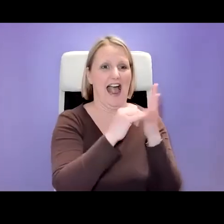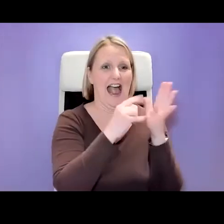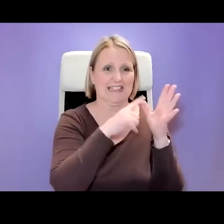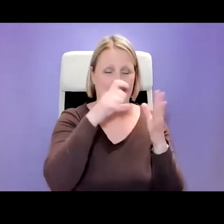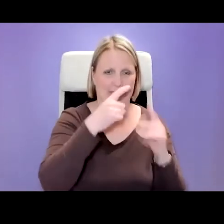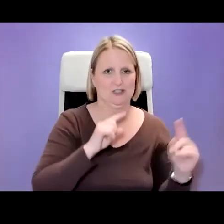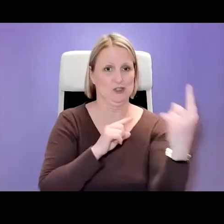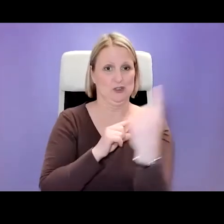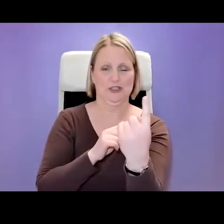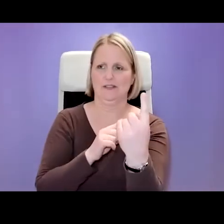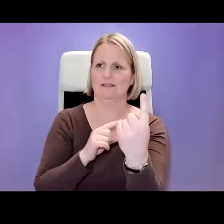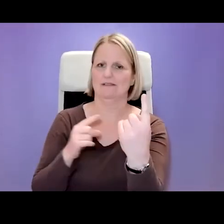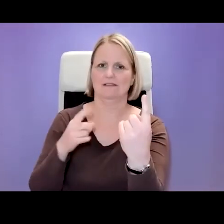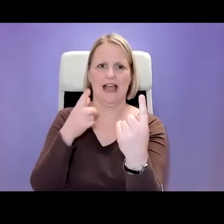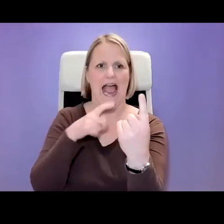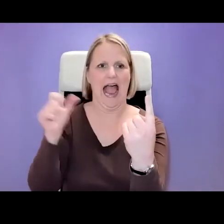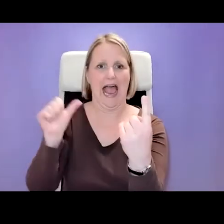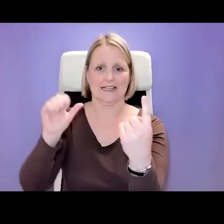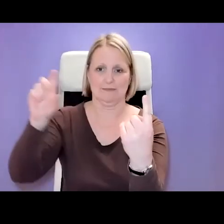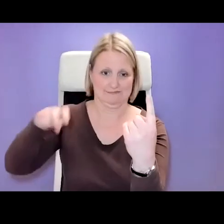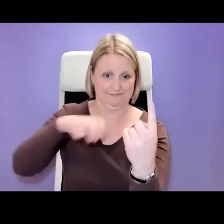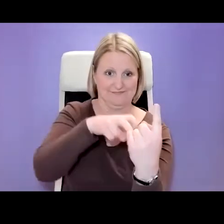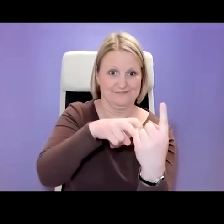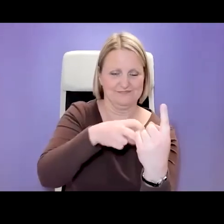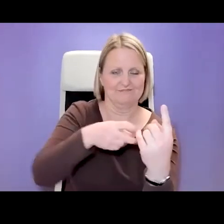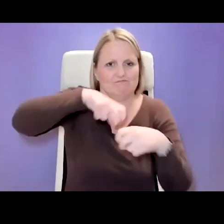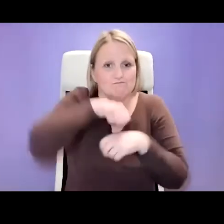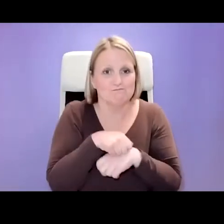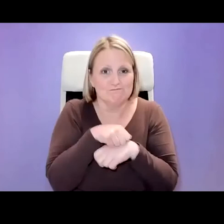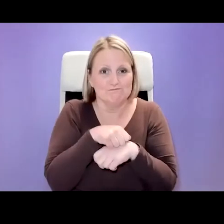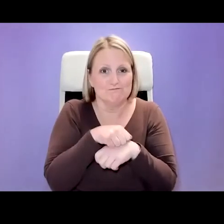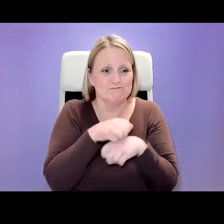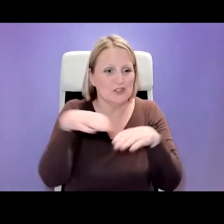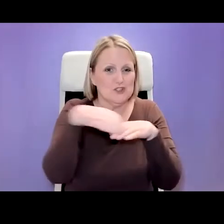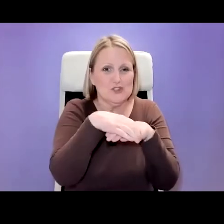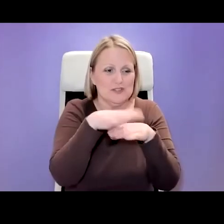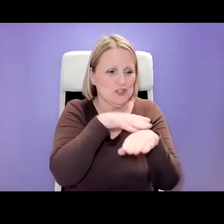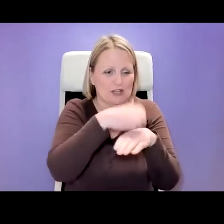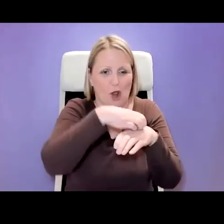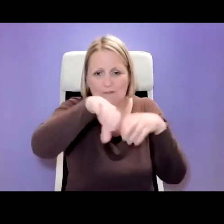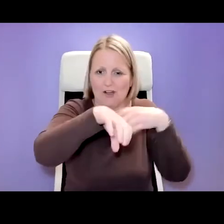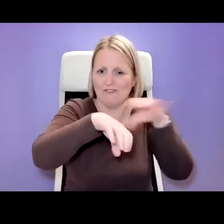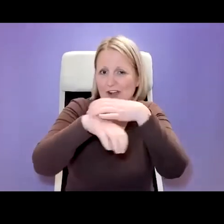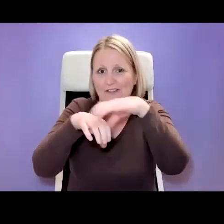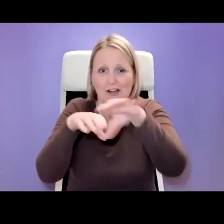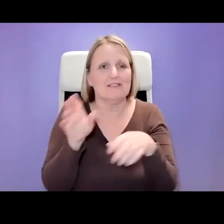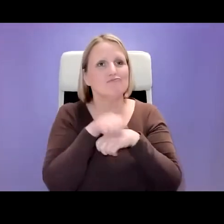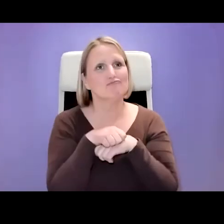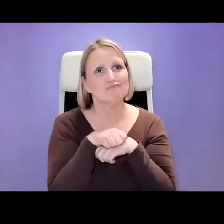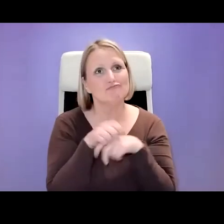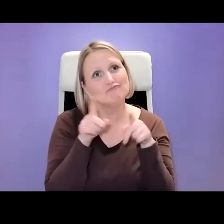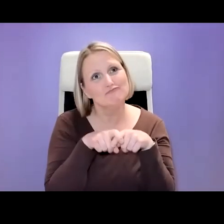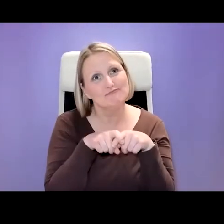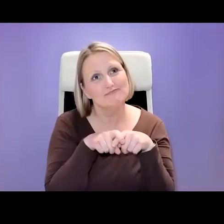And from there, Adam proceed to take off his shoes and socks and stayed for the rest of the first half of the service,